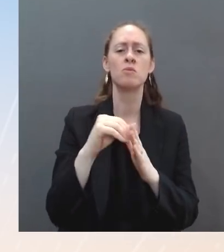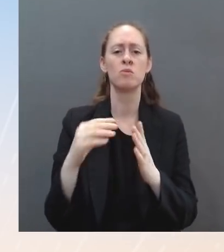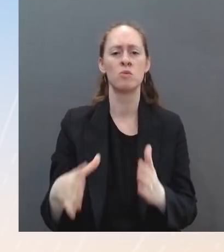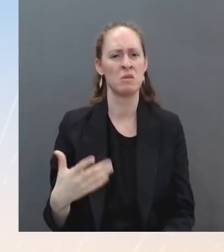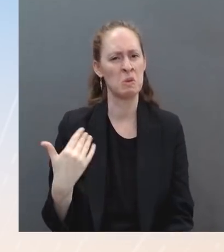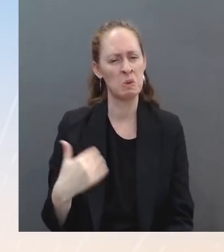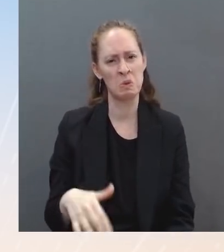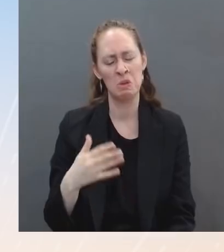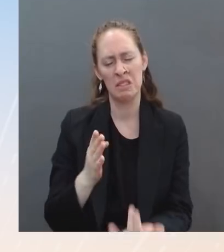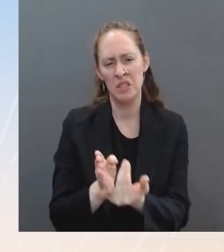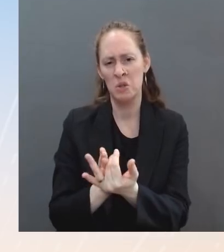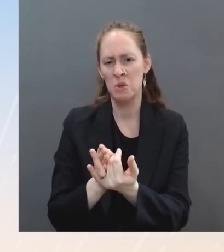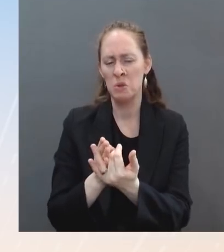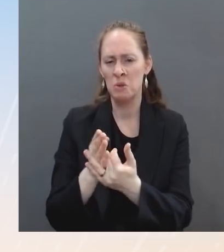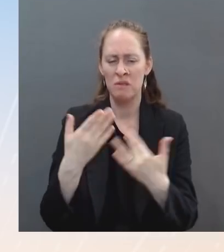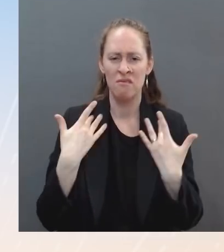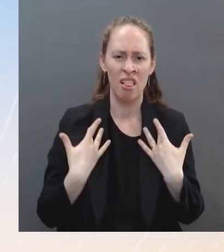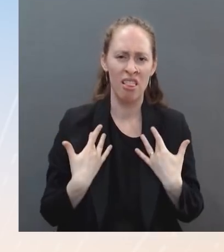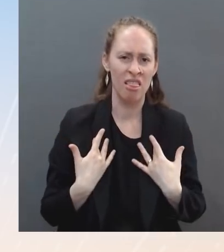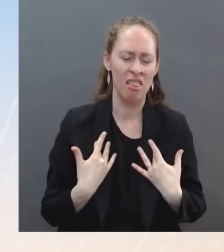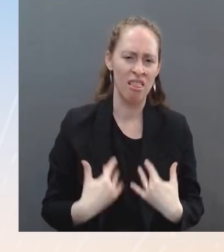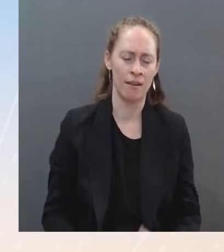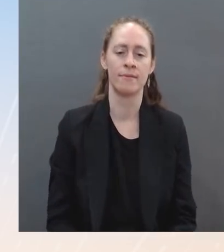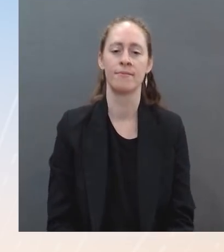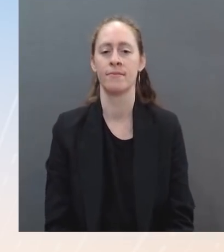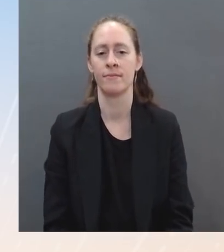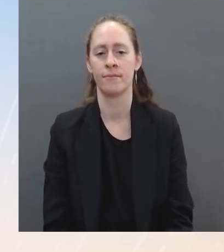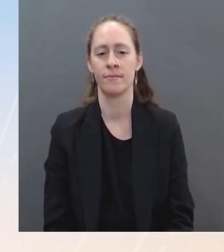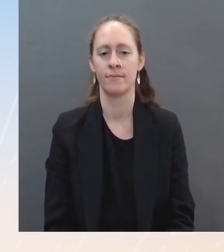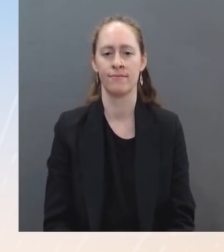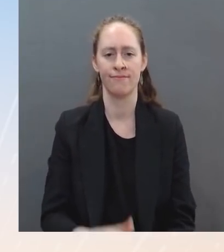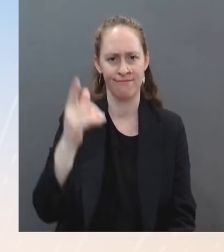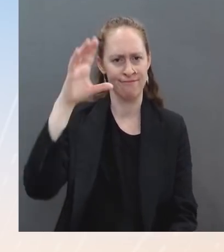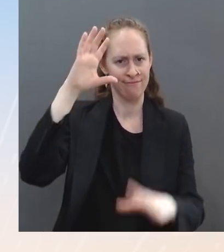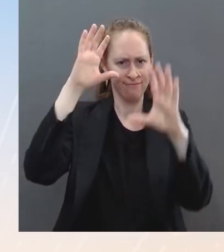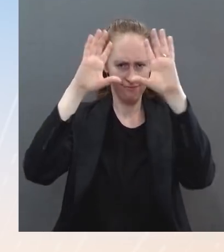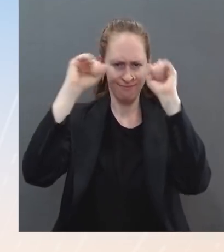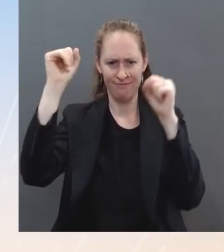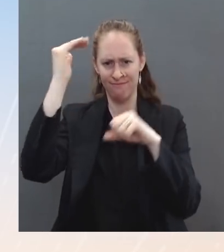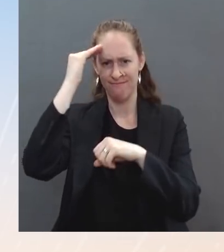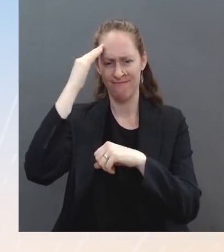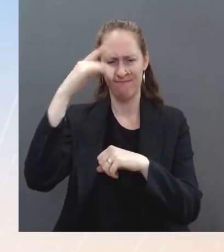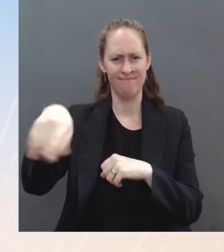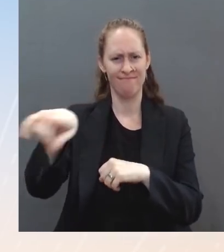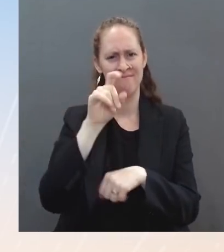impact of the pandemic on young people, which is why he made it a Day One priority to get schools reopened safely